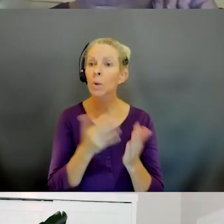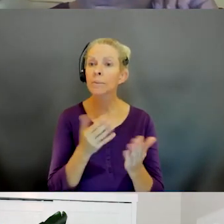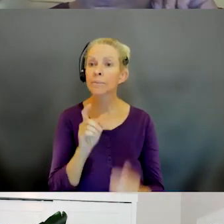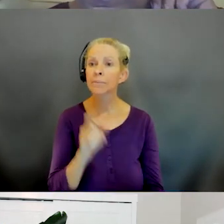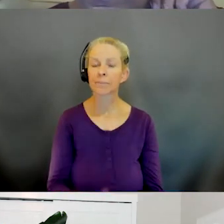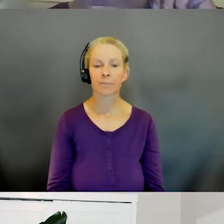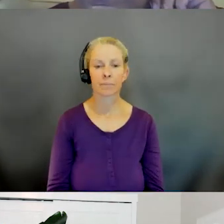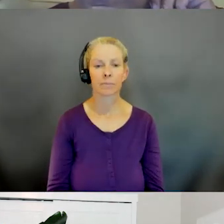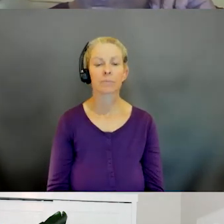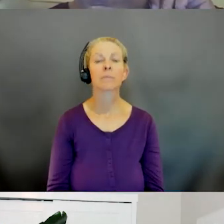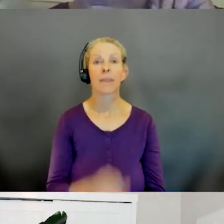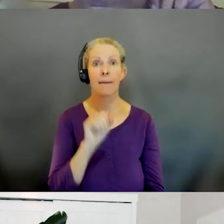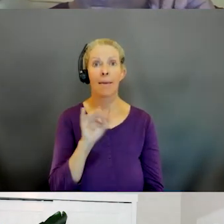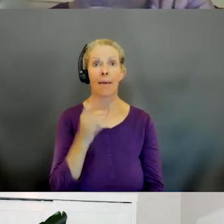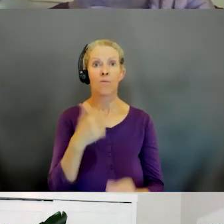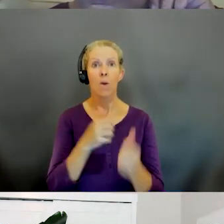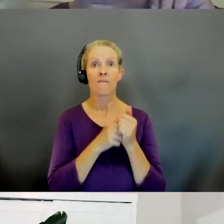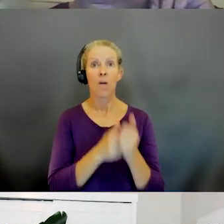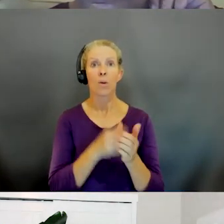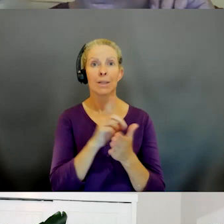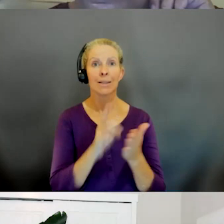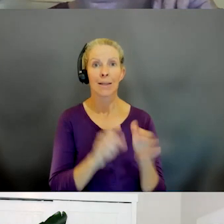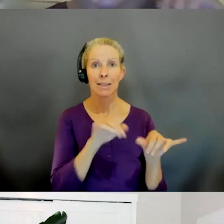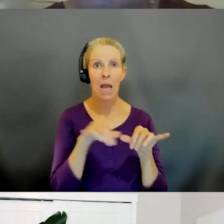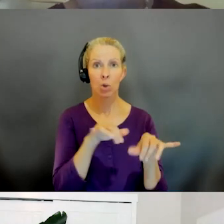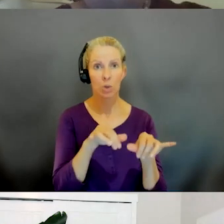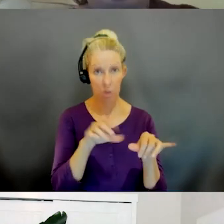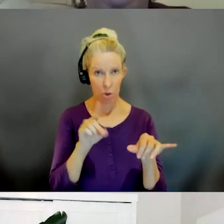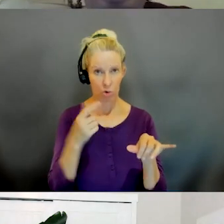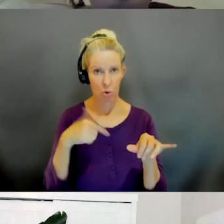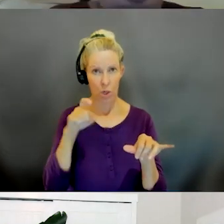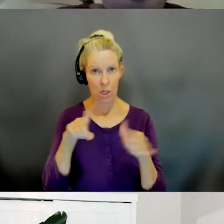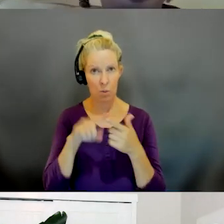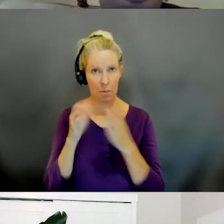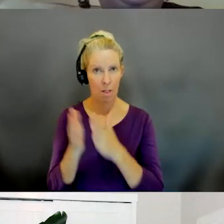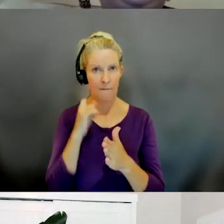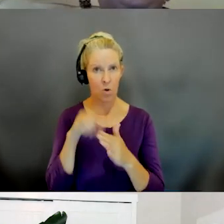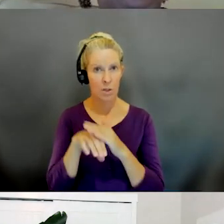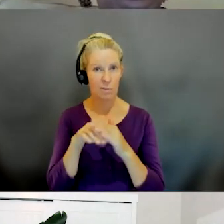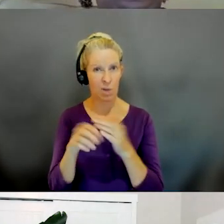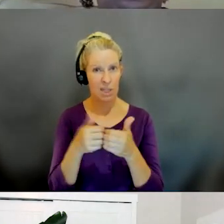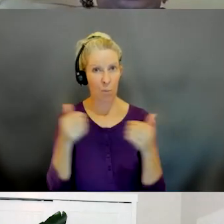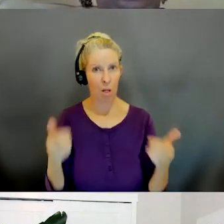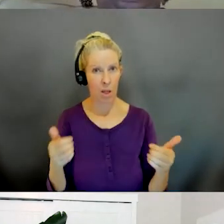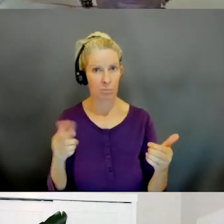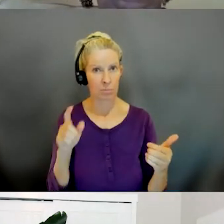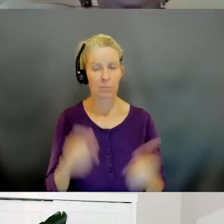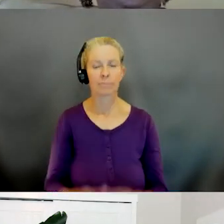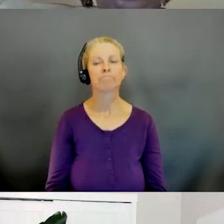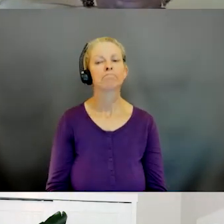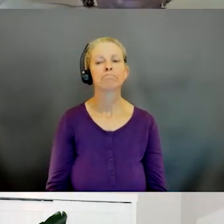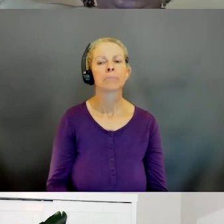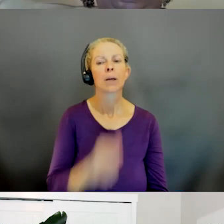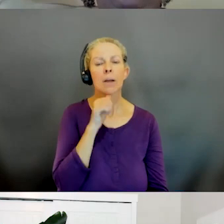do we need to plan for accessibility separately? >> Angela: I wouldn't say separately. I would say,